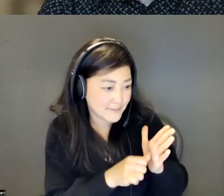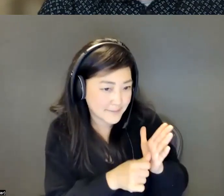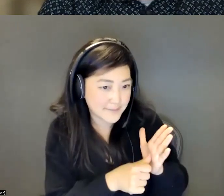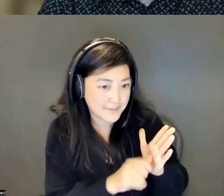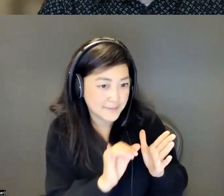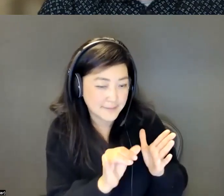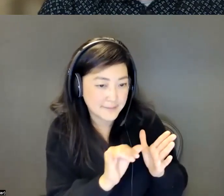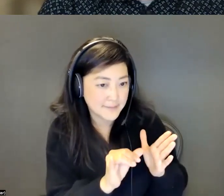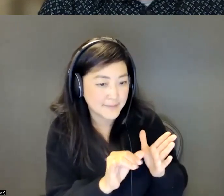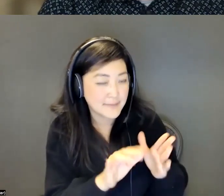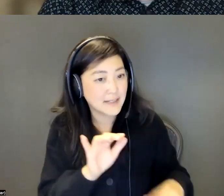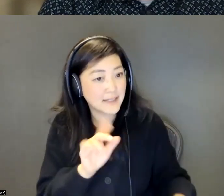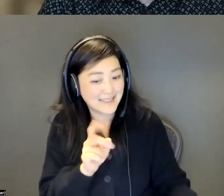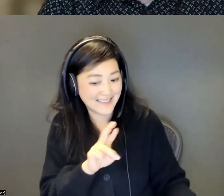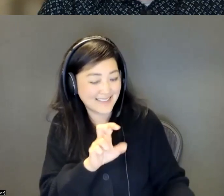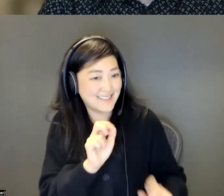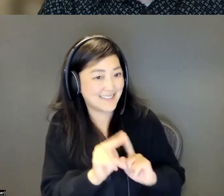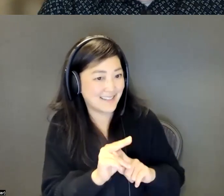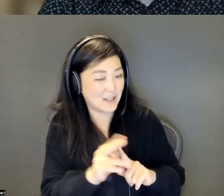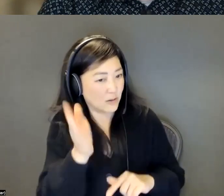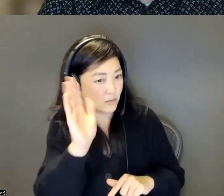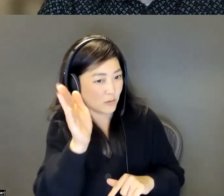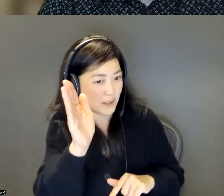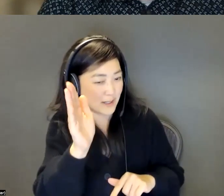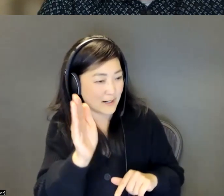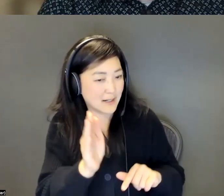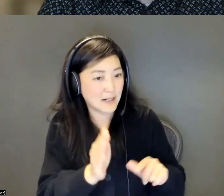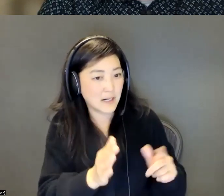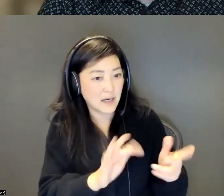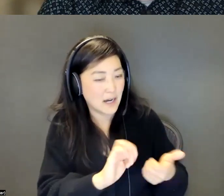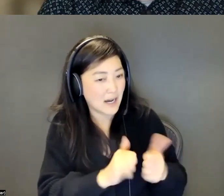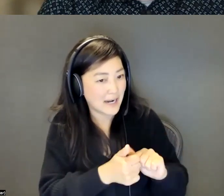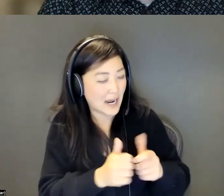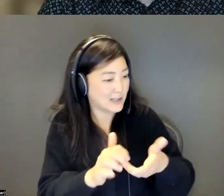part of Kieron's presentation, you know, like about the collaborative nature of